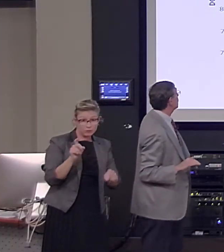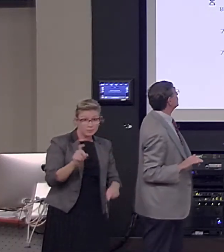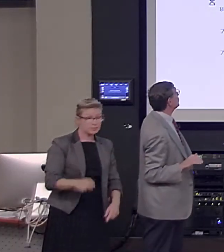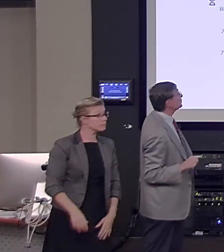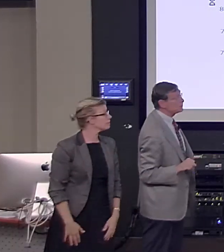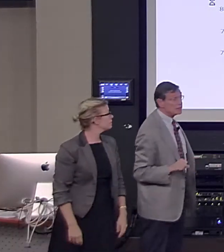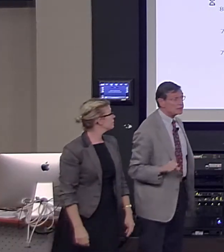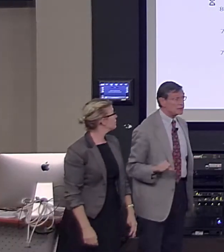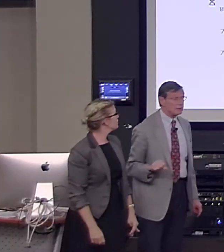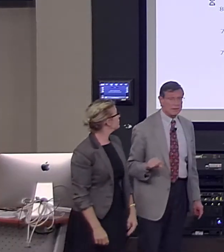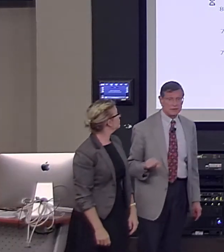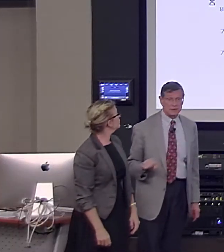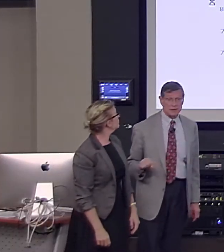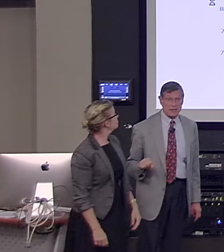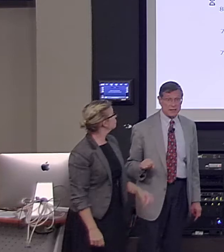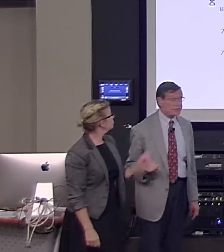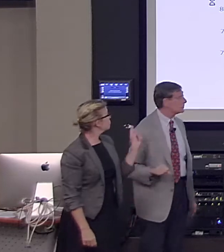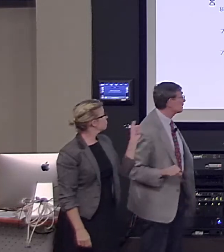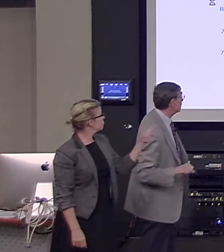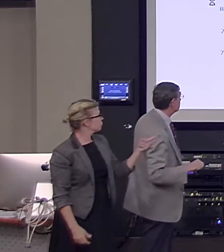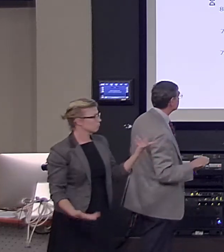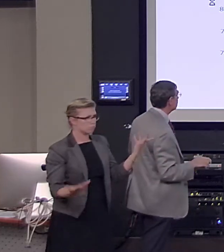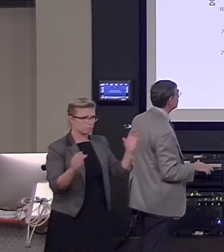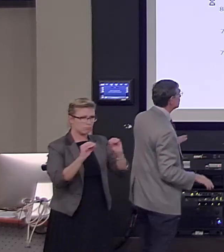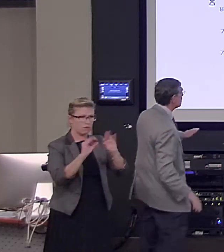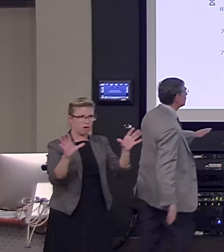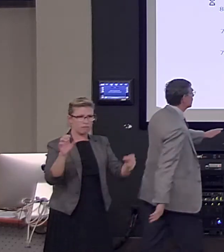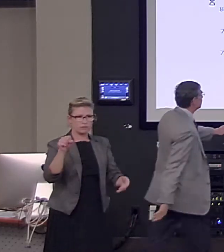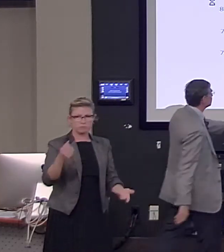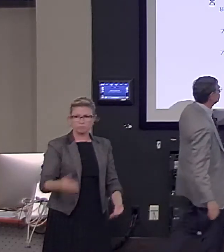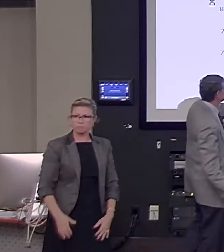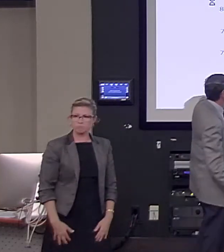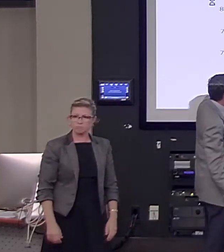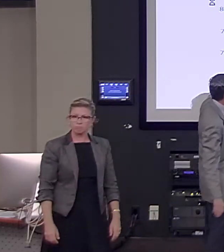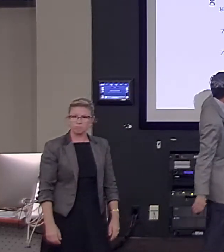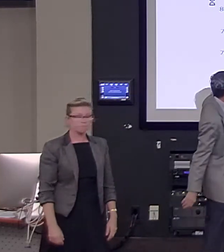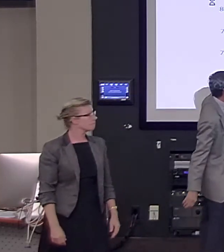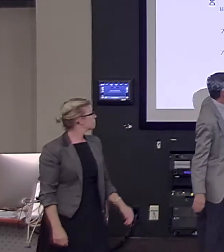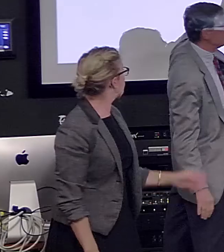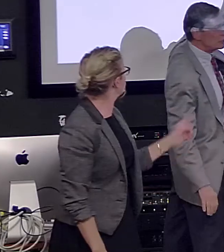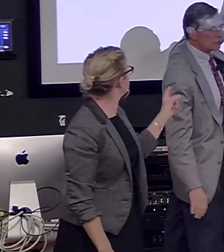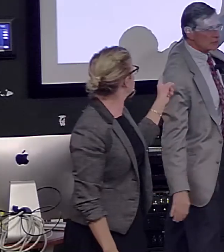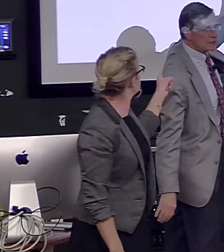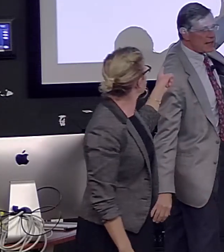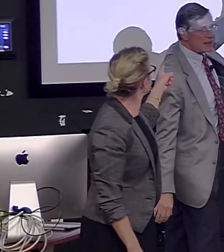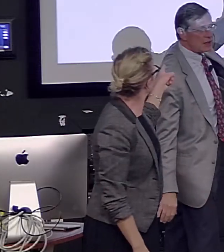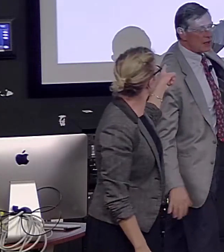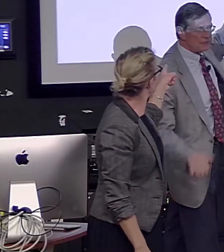And what you can see is that there clearly is. Right? So here are the cutoffs. Here are the children taken off.